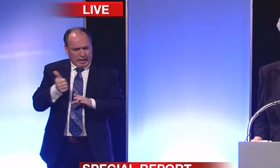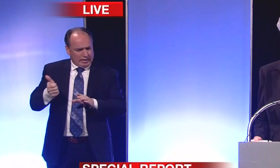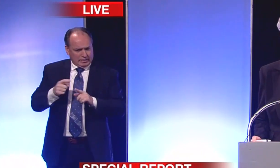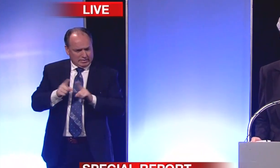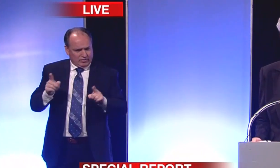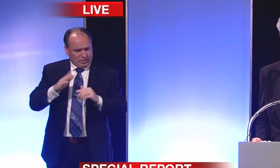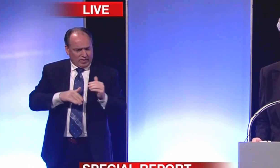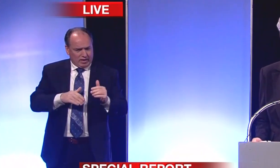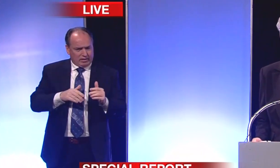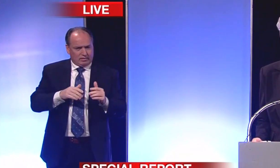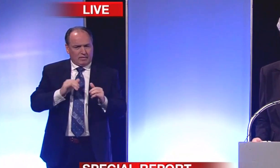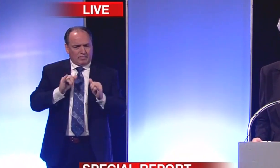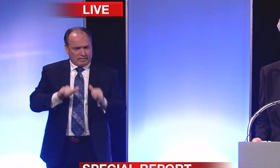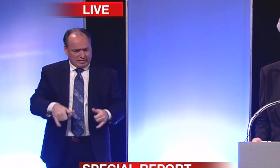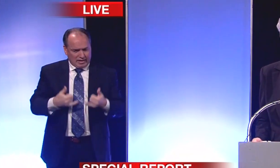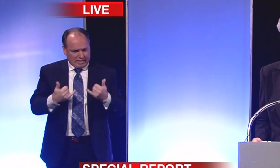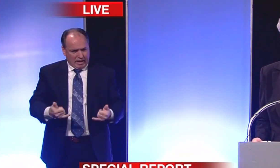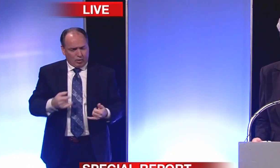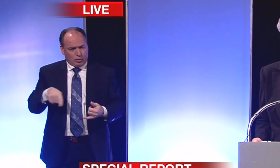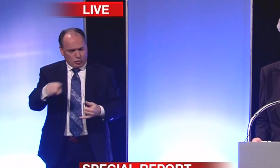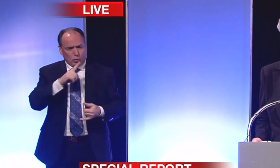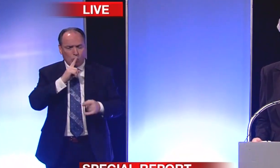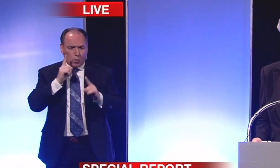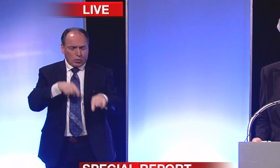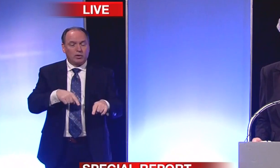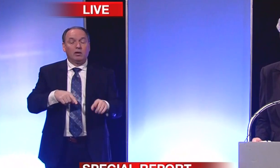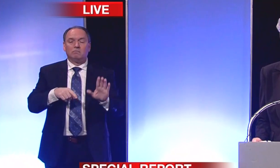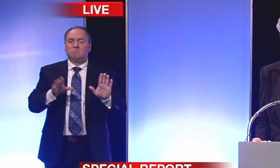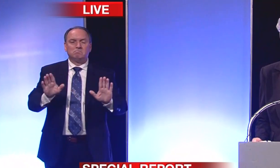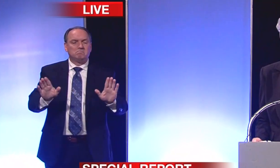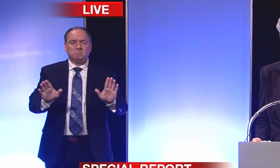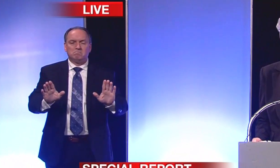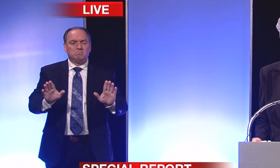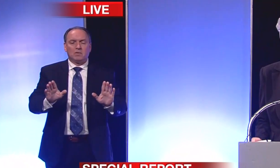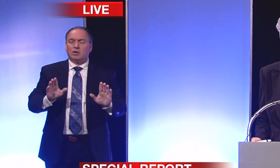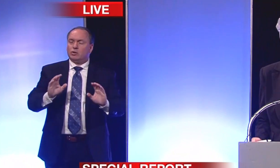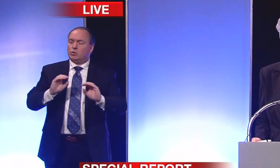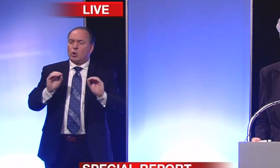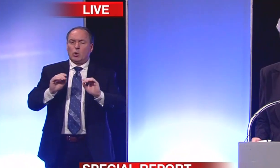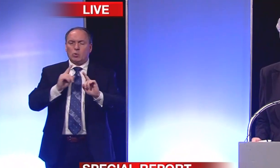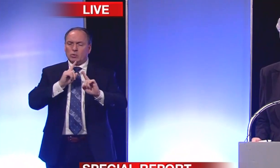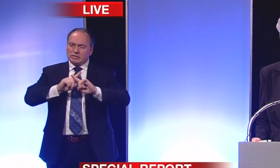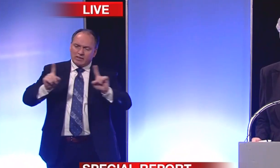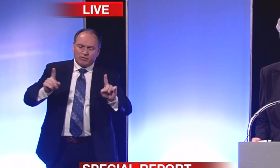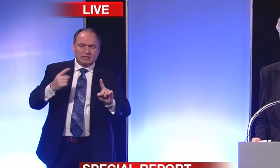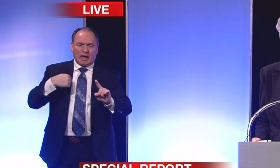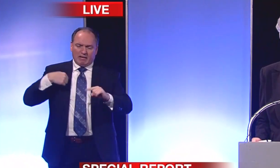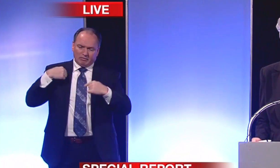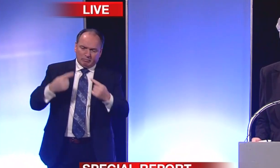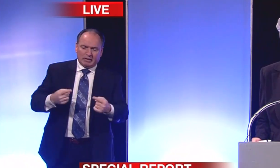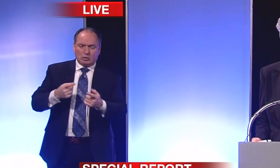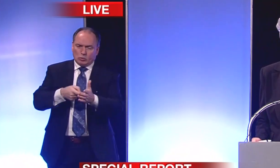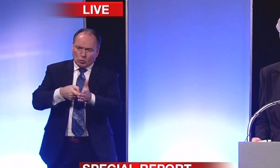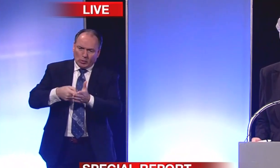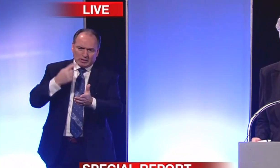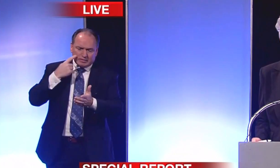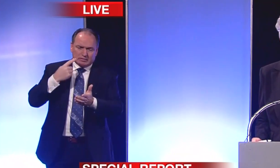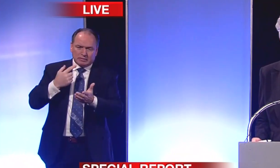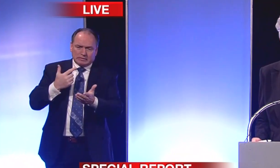ABOUT HOW STAY AT HOME ORDER IS DIFFERENT THAN WHAT THE RECOMMENDATIONS YOU HAD BEFORE. ANYTHING THAT IS DIFFERENT